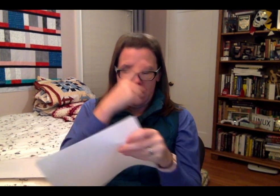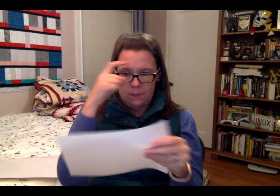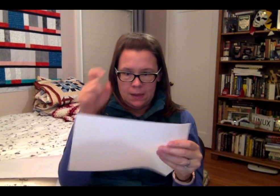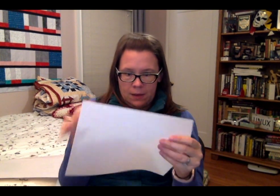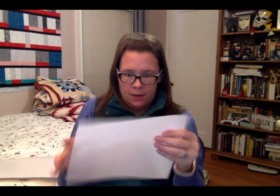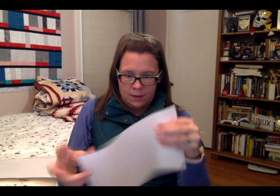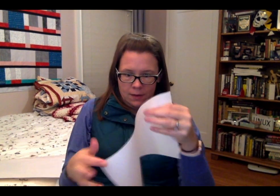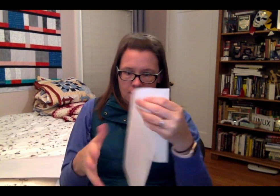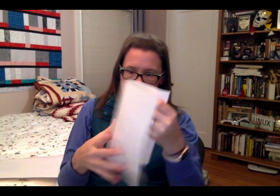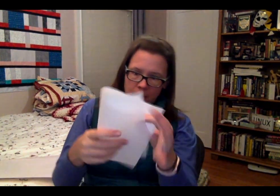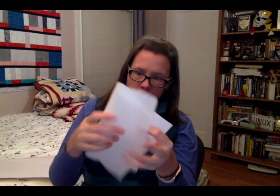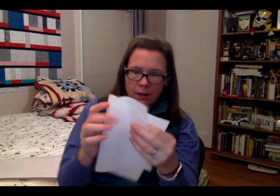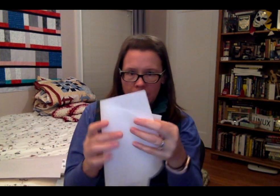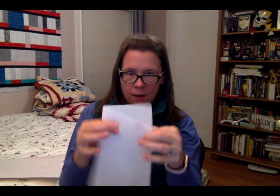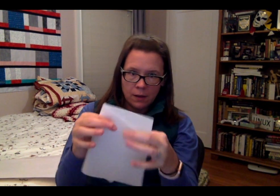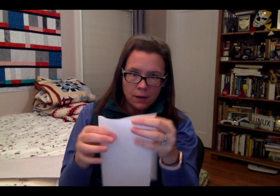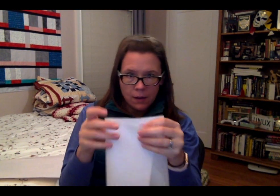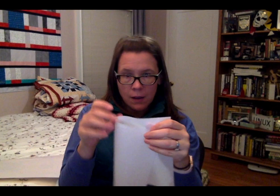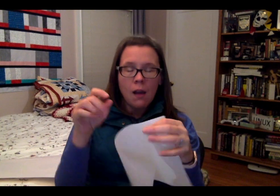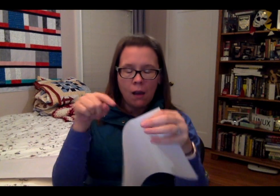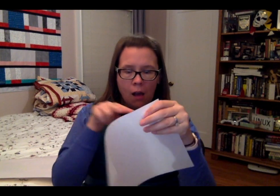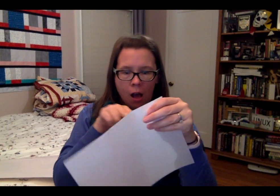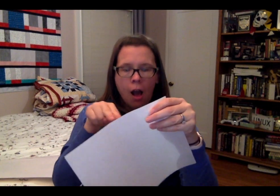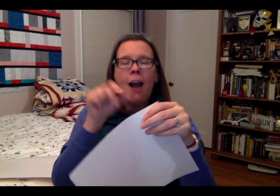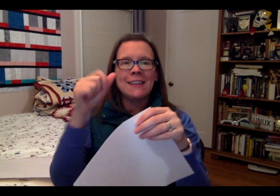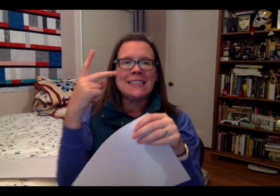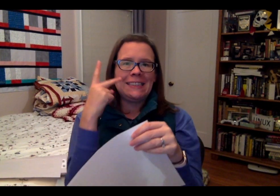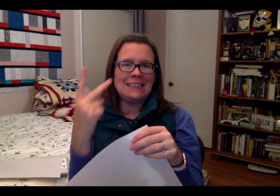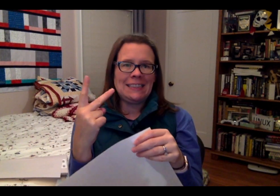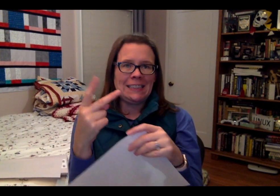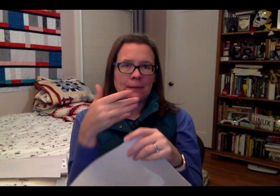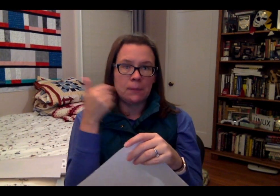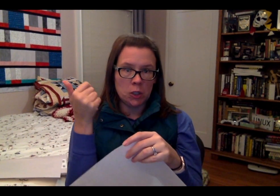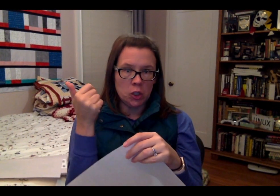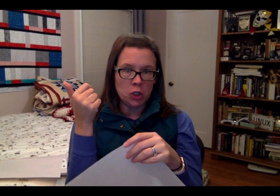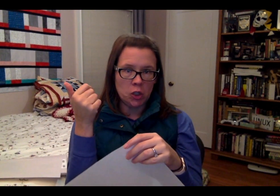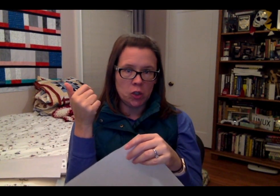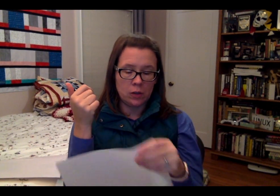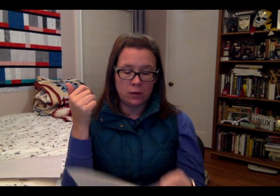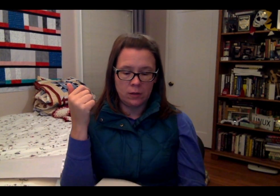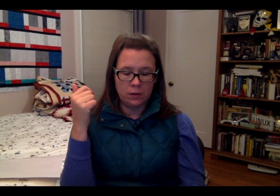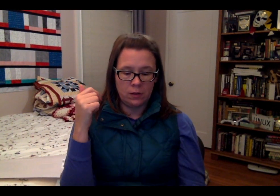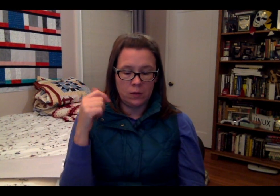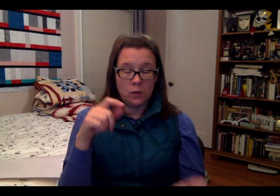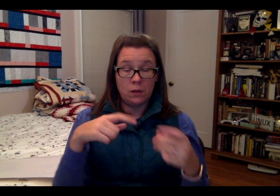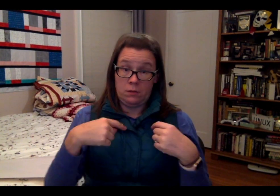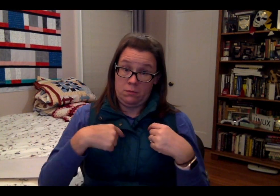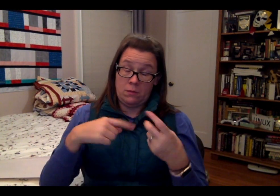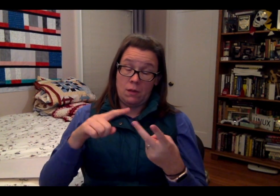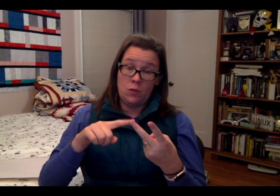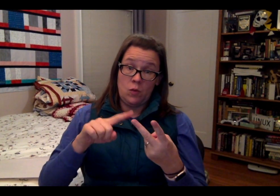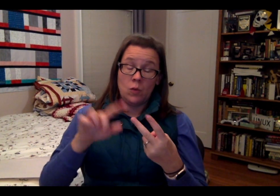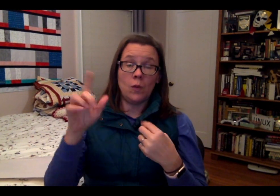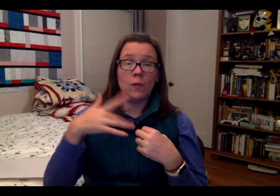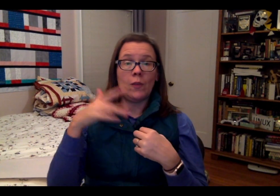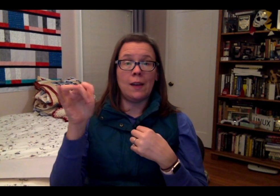on it. So for me, as I'm doing the process of foundation paper piecing and folding, I can see through it better.